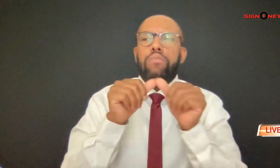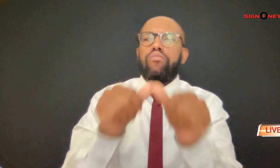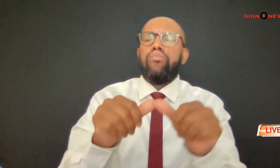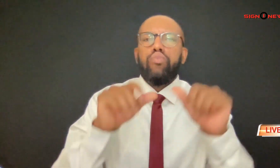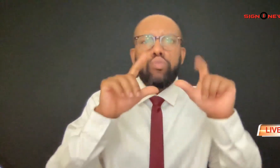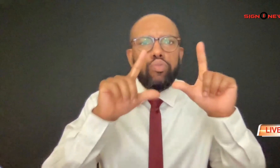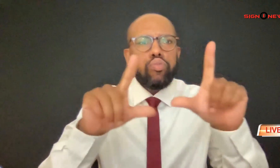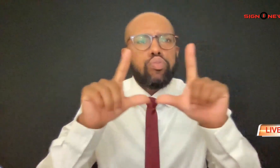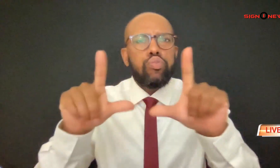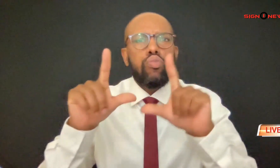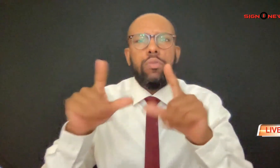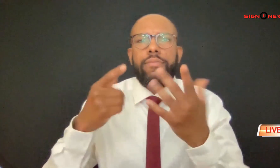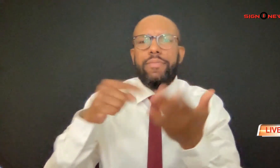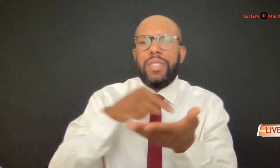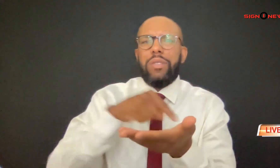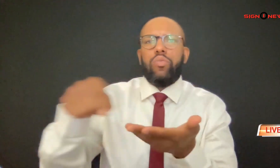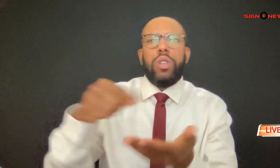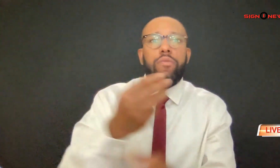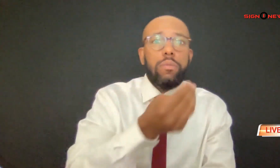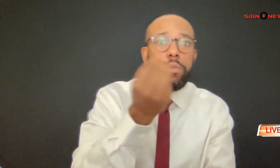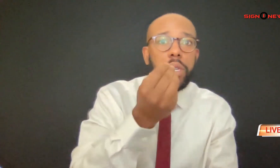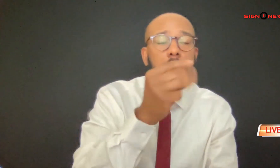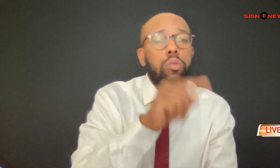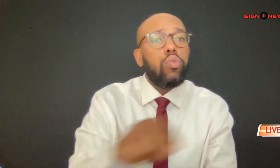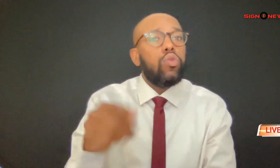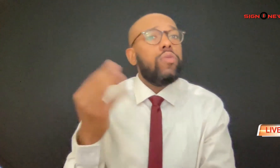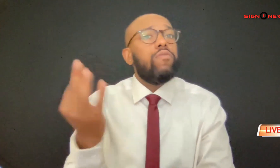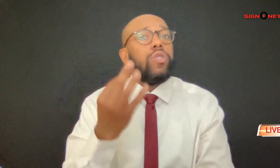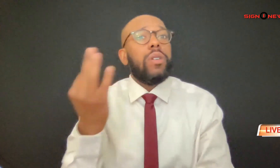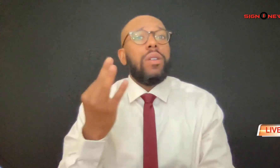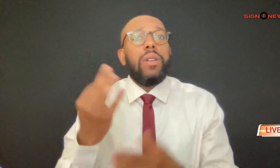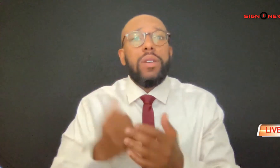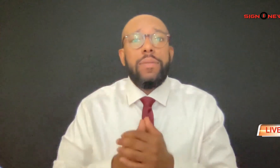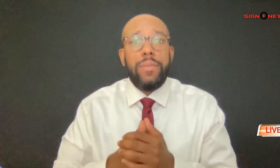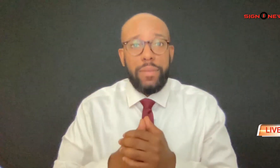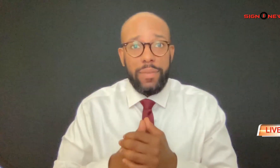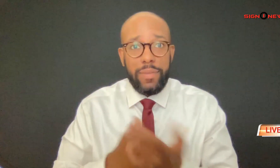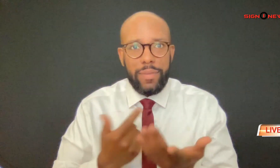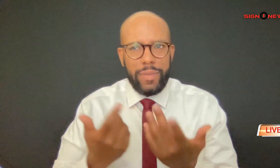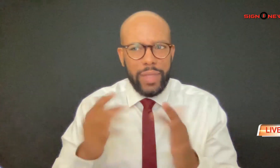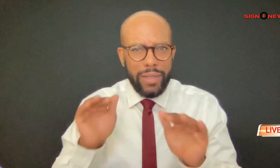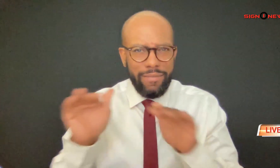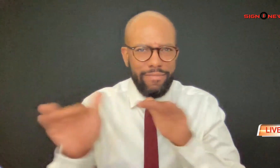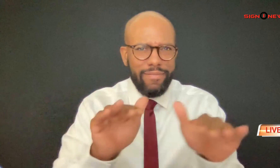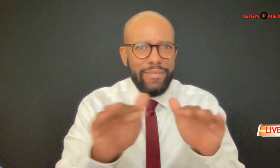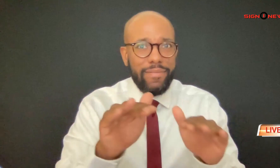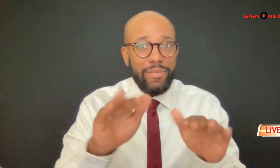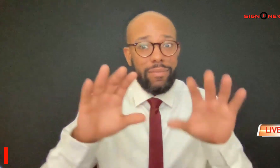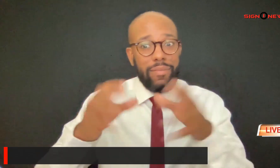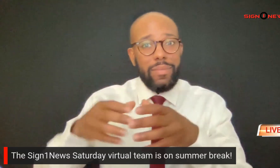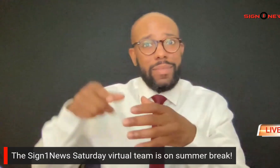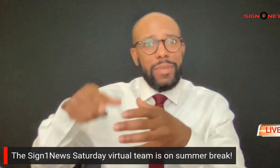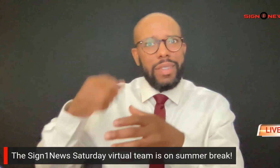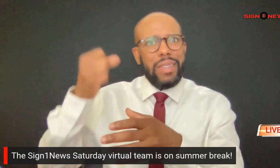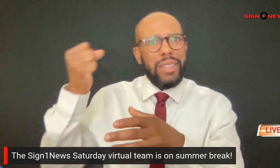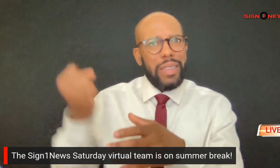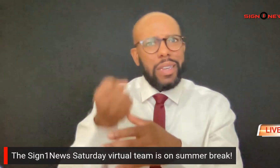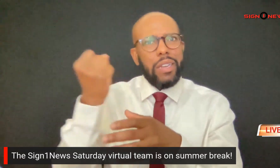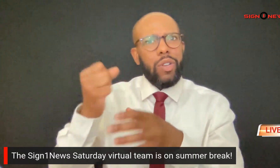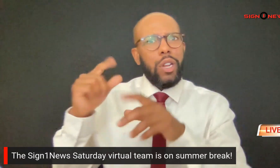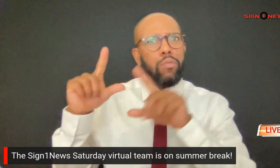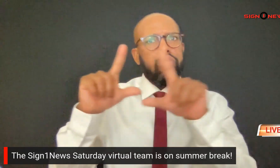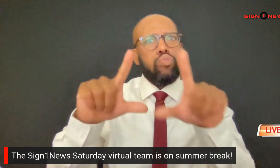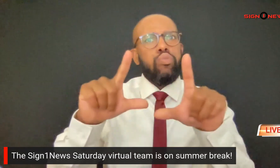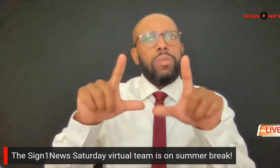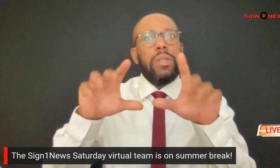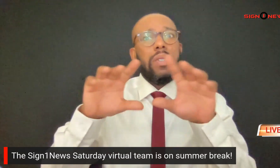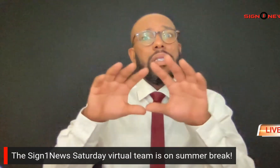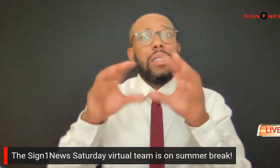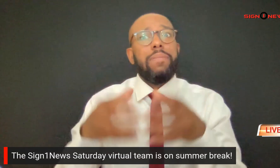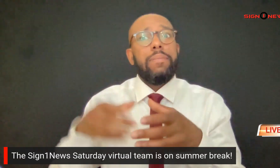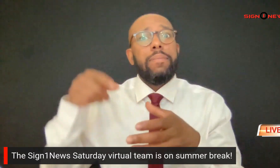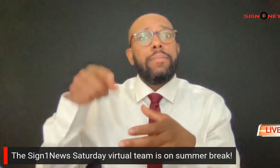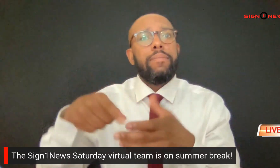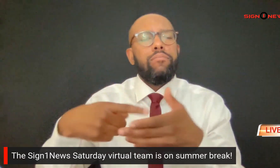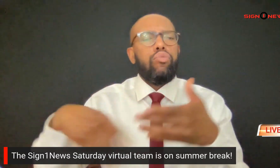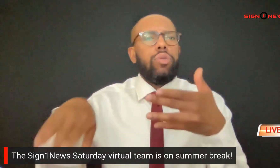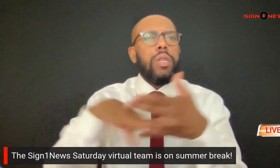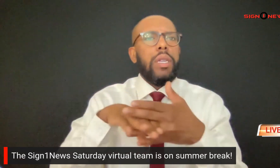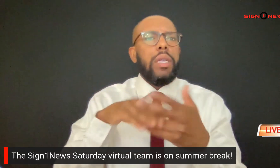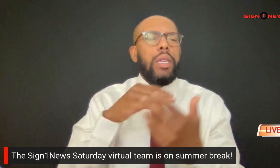through Friday and a reminder the Sign1News Saturday virtual